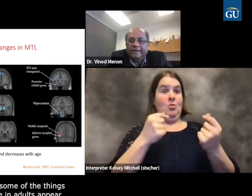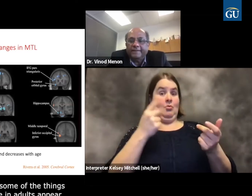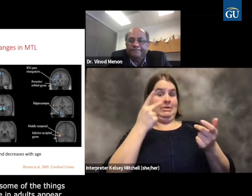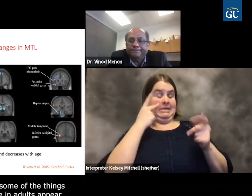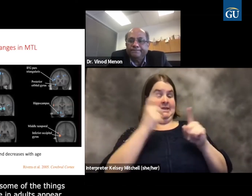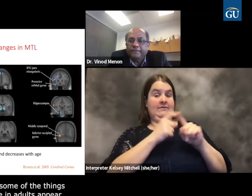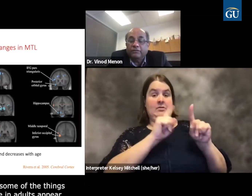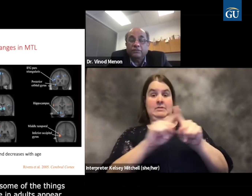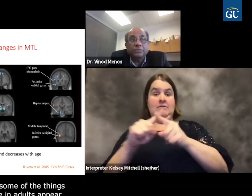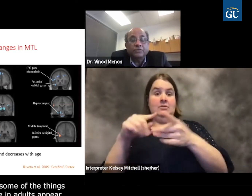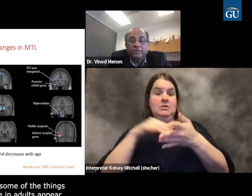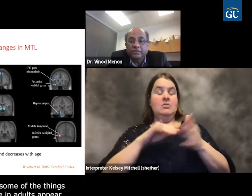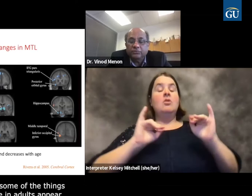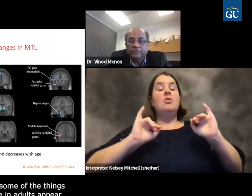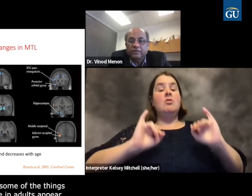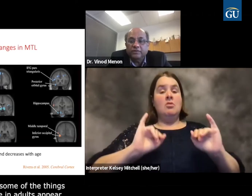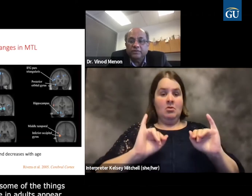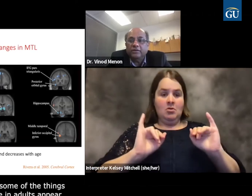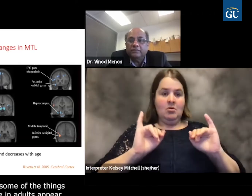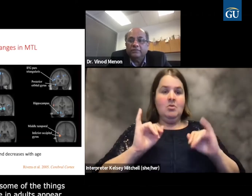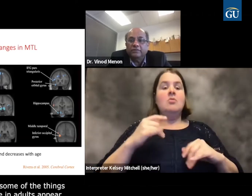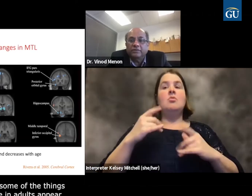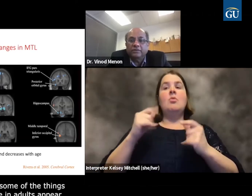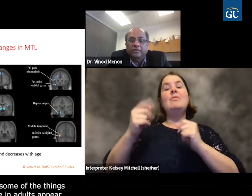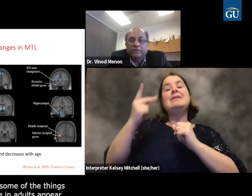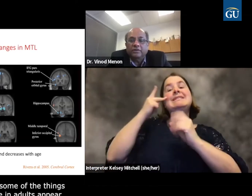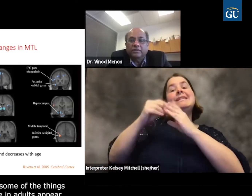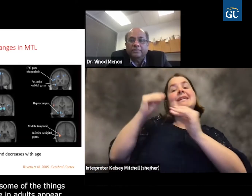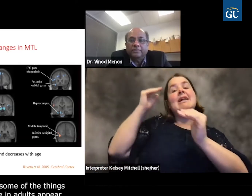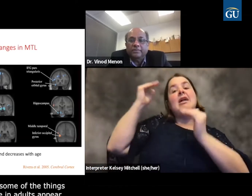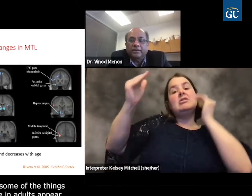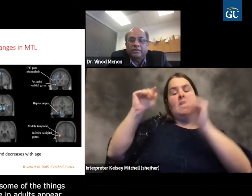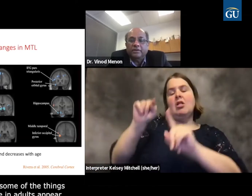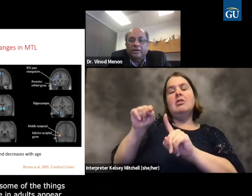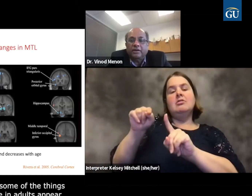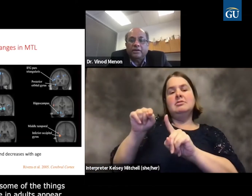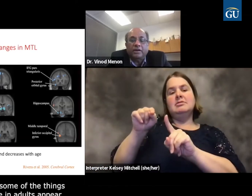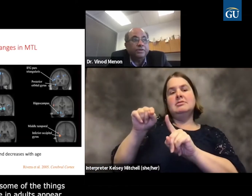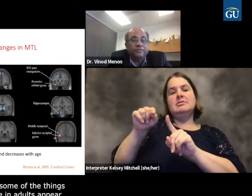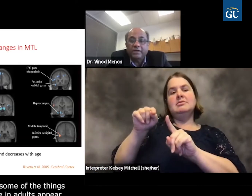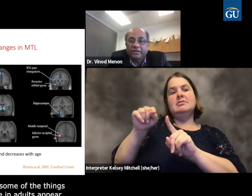is that some of the things we see in adults